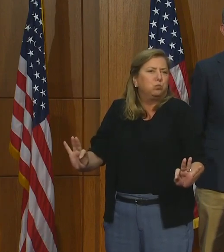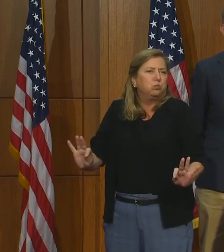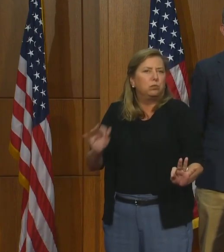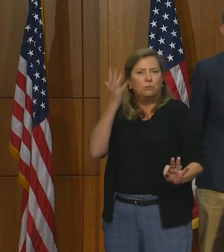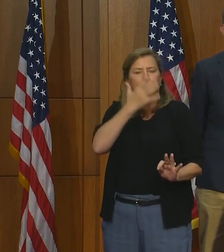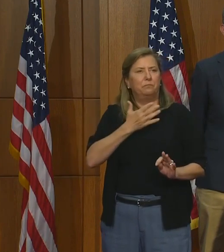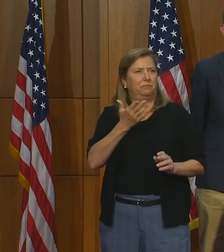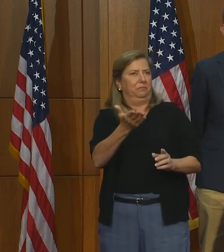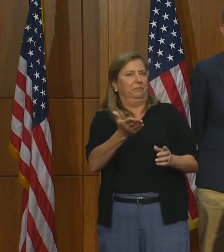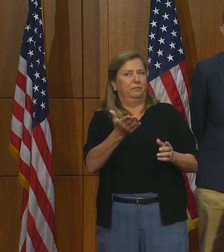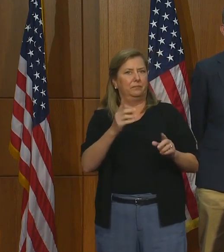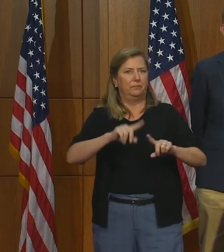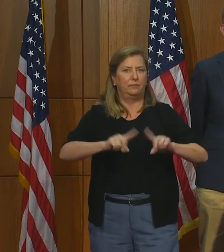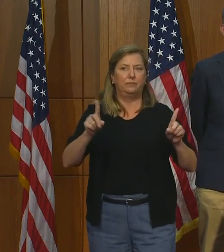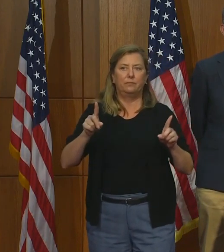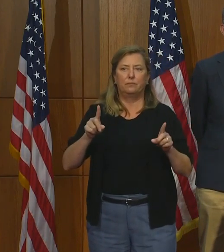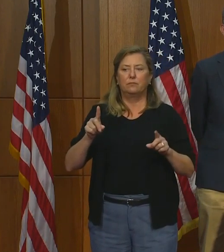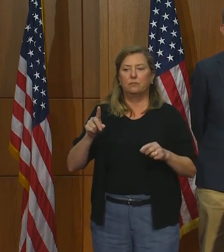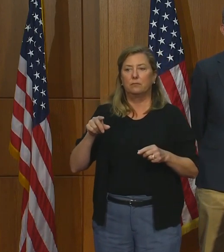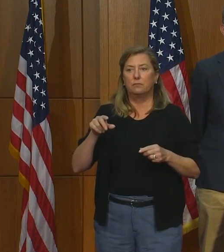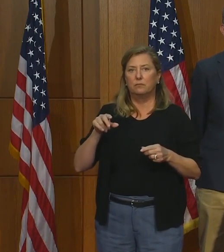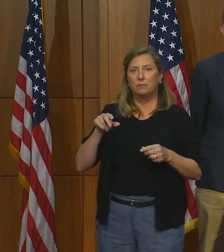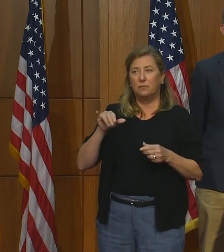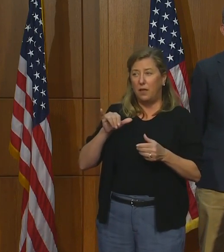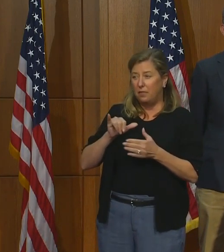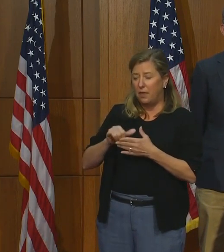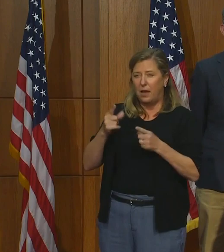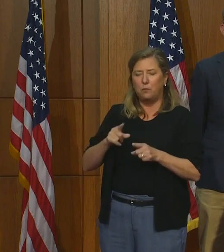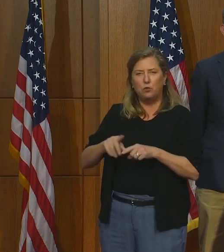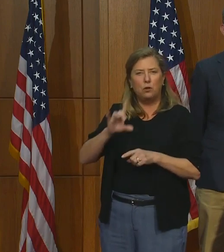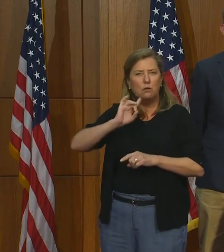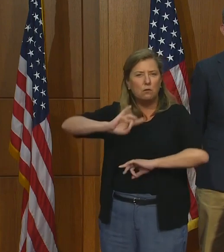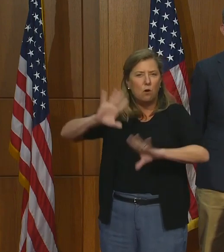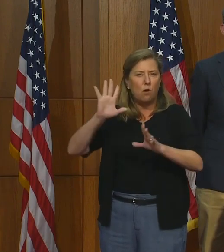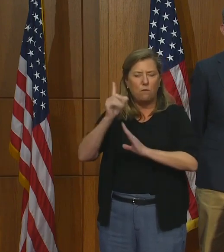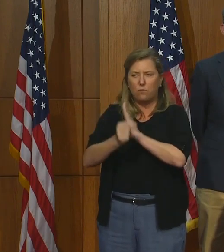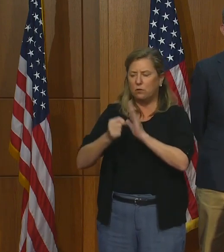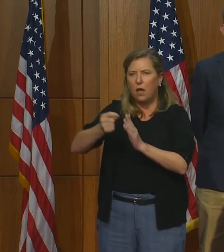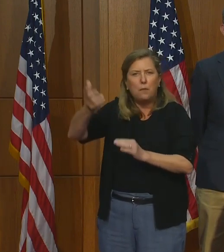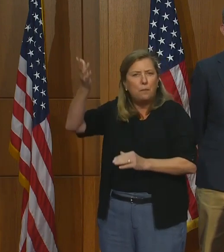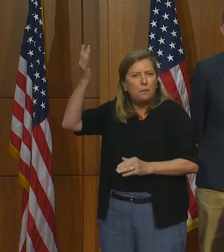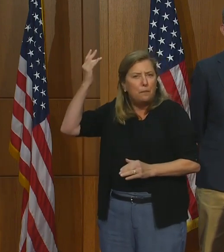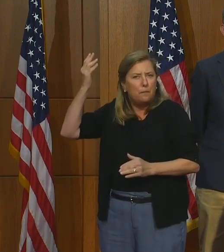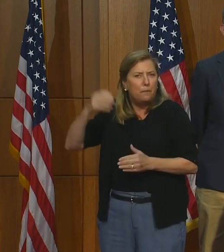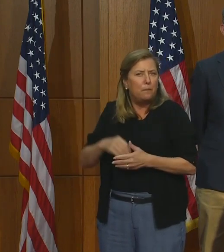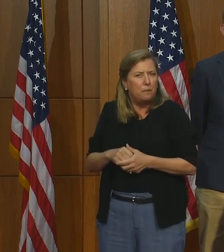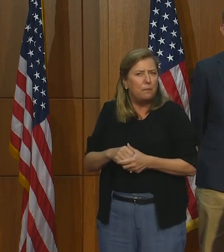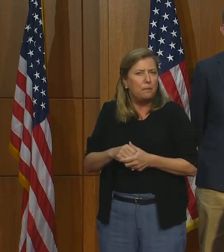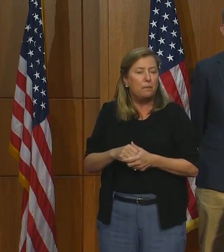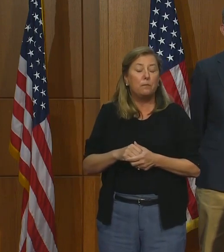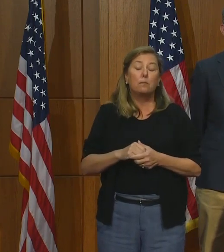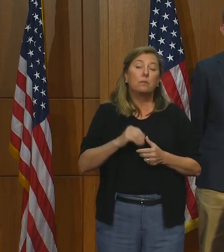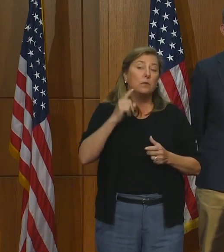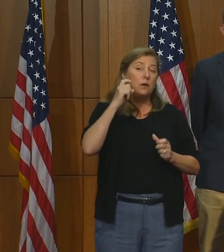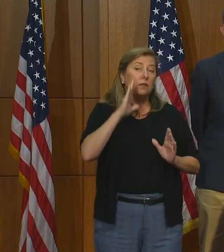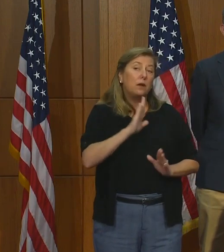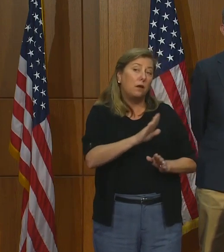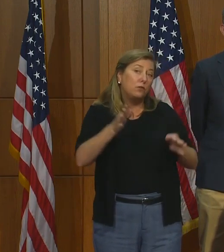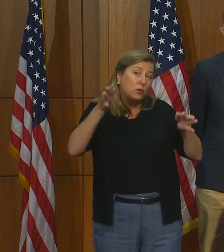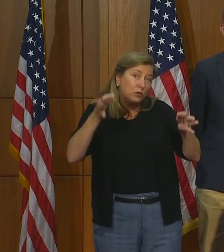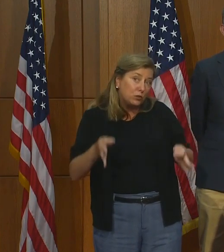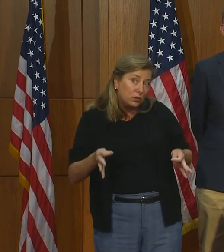AMERICANS. DURING THE DARKEST